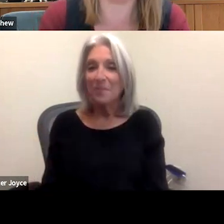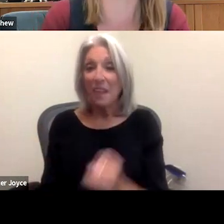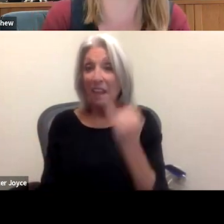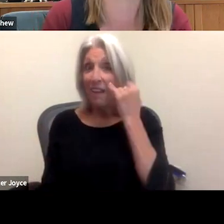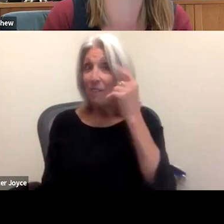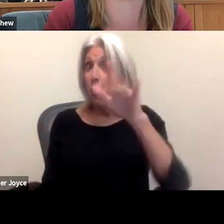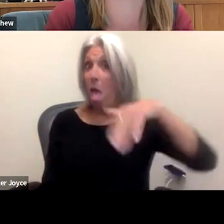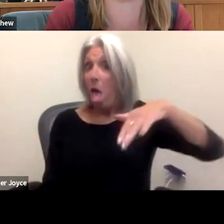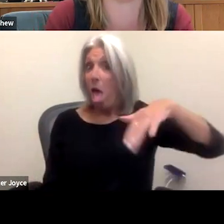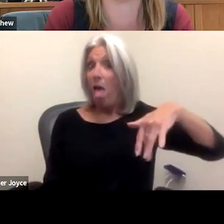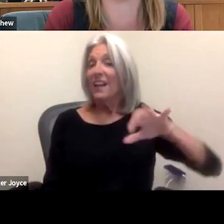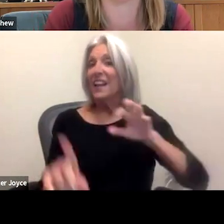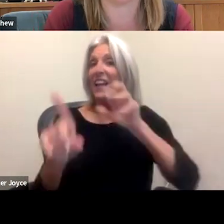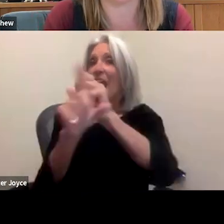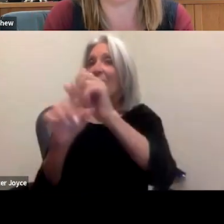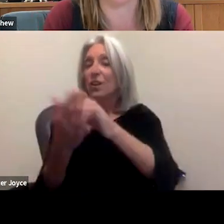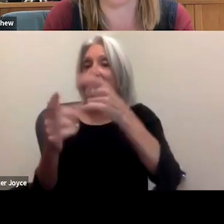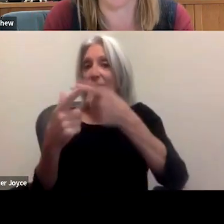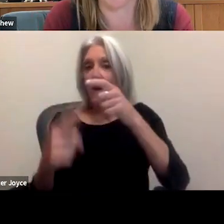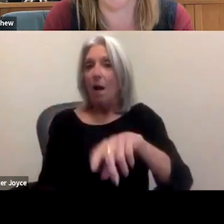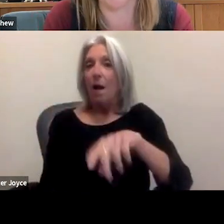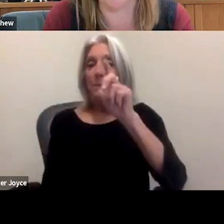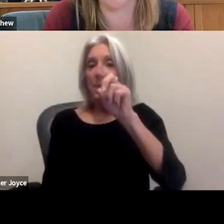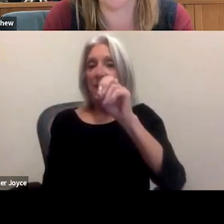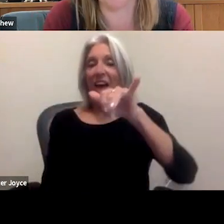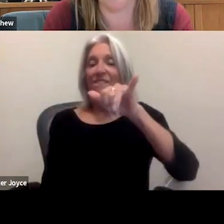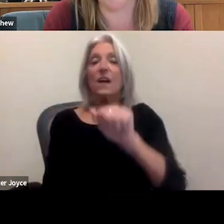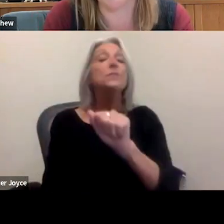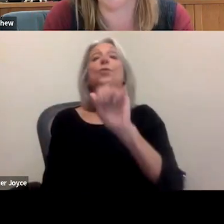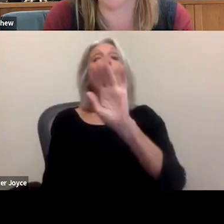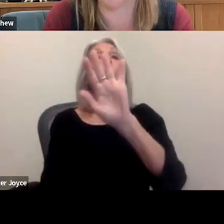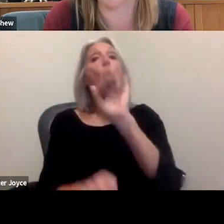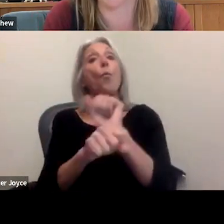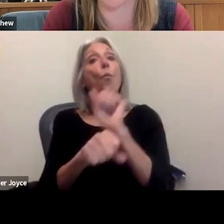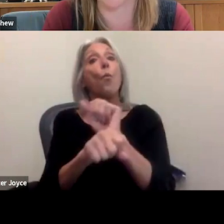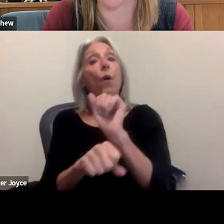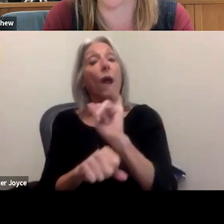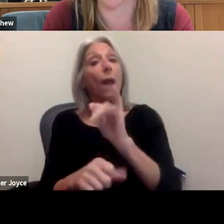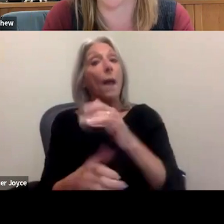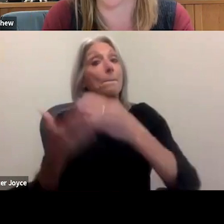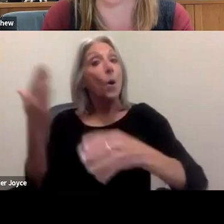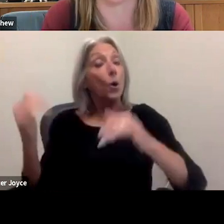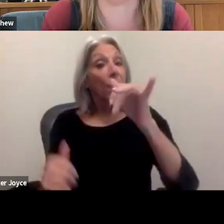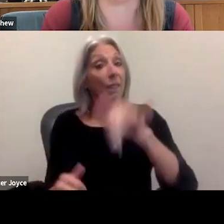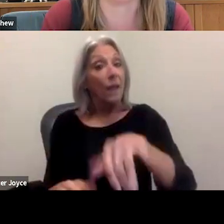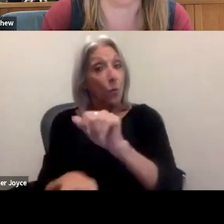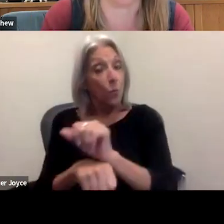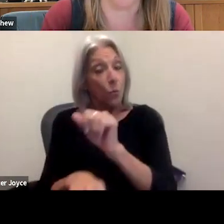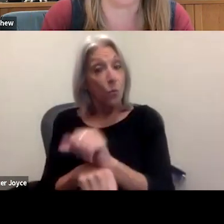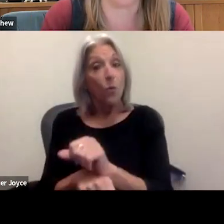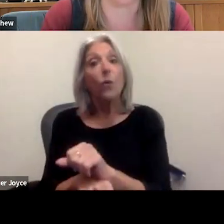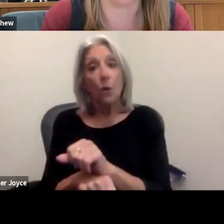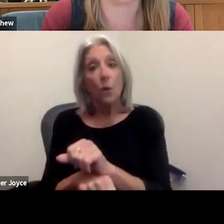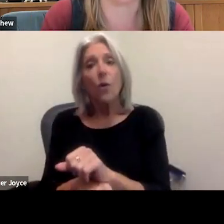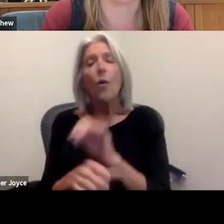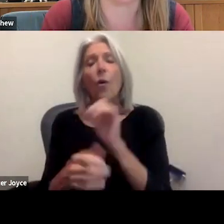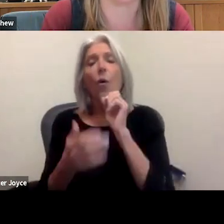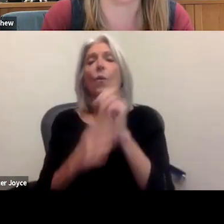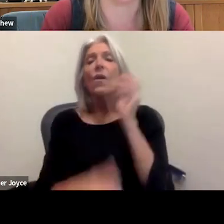from Devva's work, and part of this has to do with some historical context around disability.